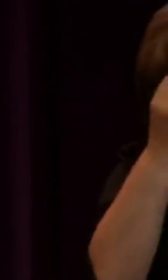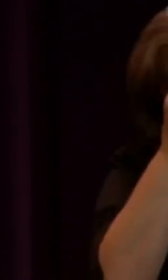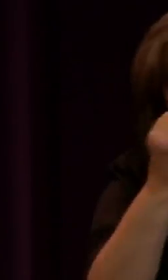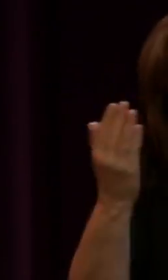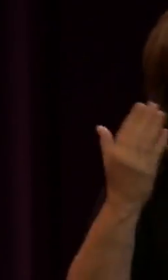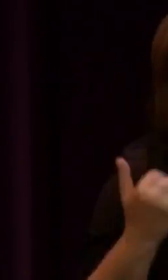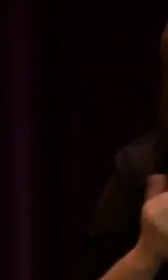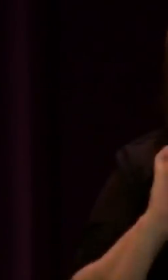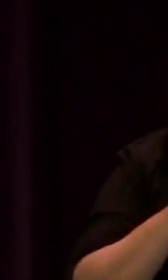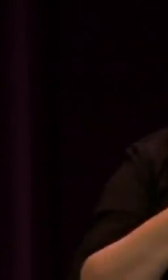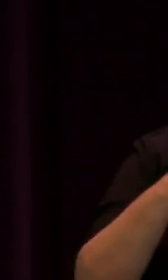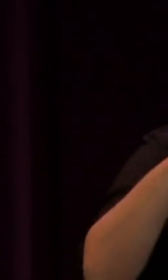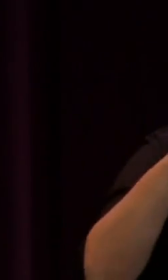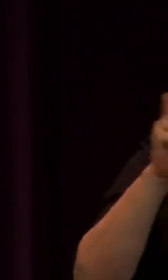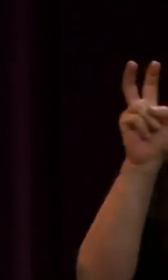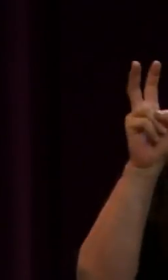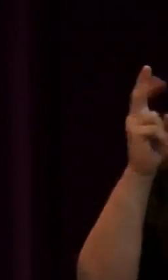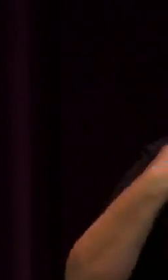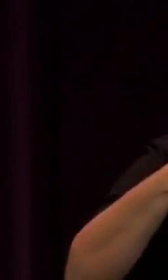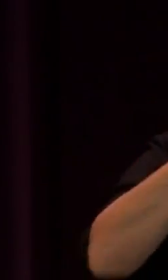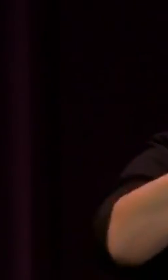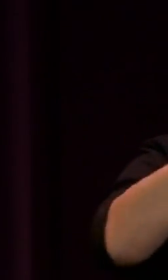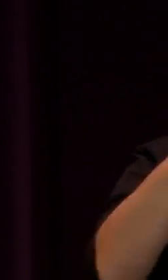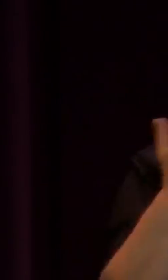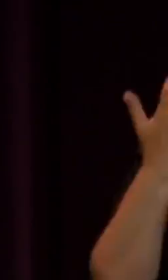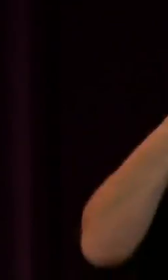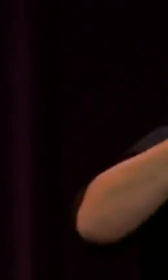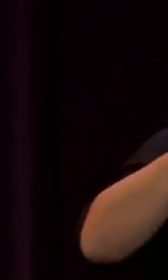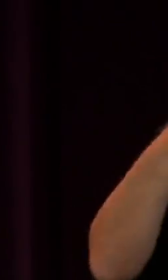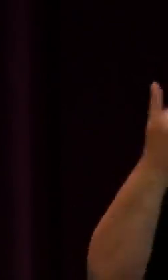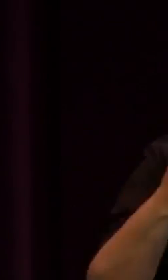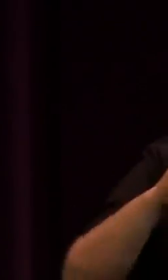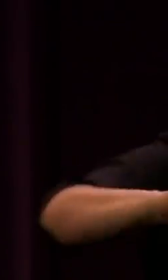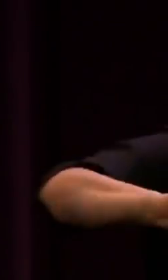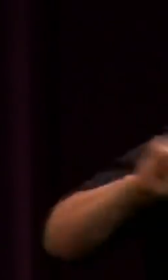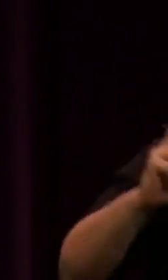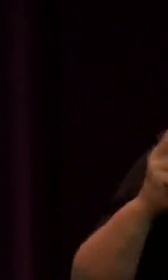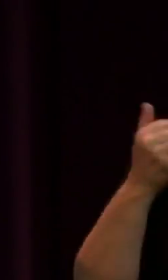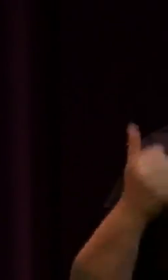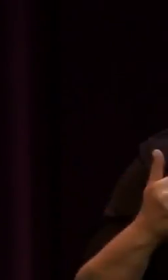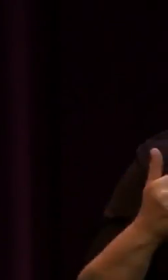OUR HOUSE HAS NEVER BEEN IN BETTER ORDER THAN IT IS TODAY.